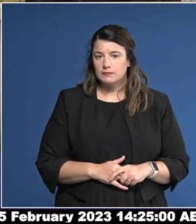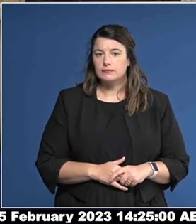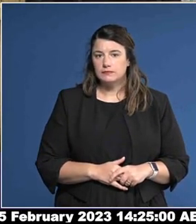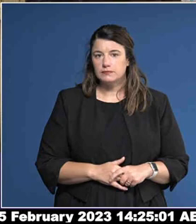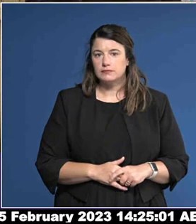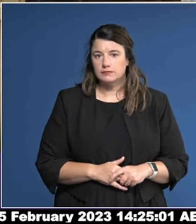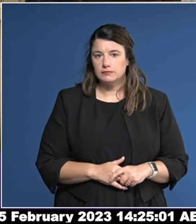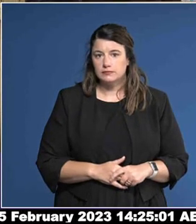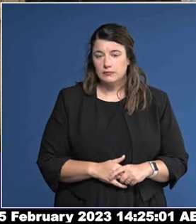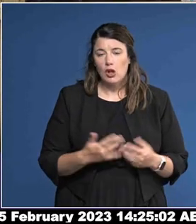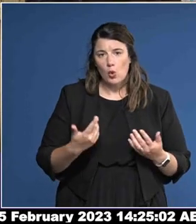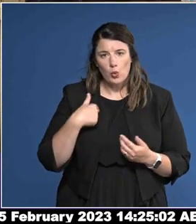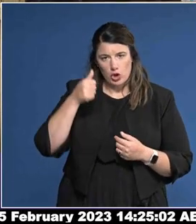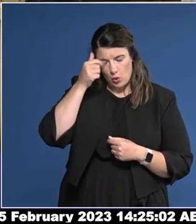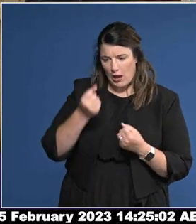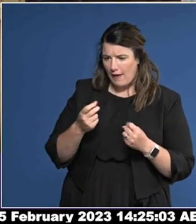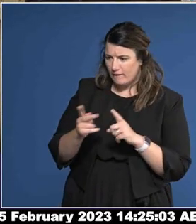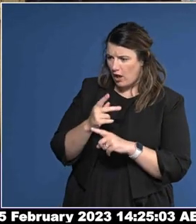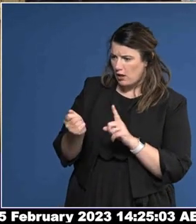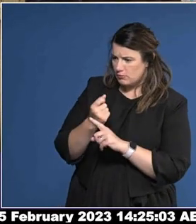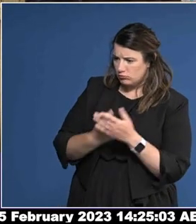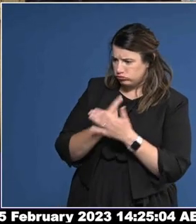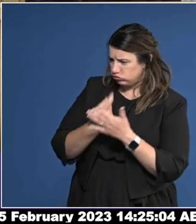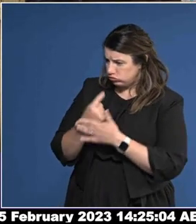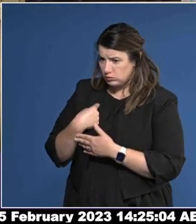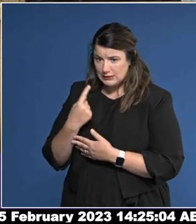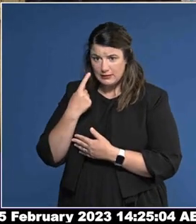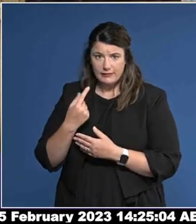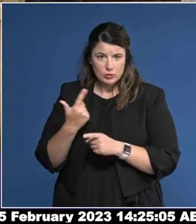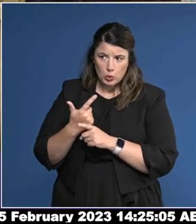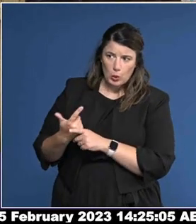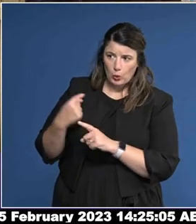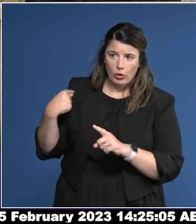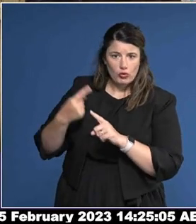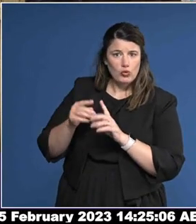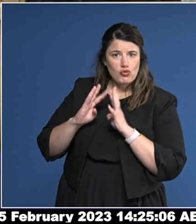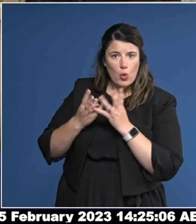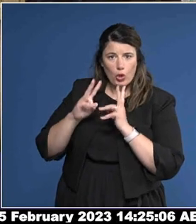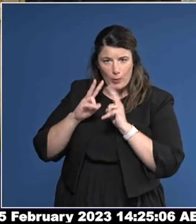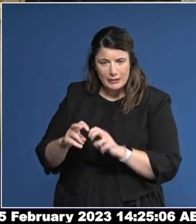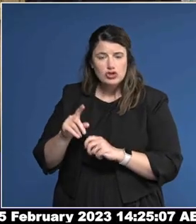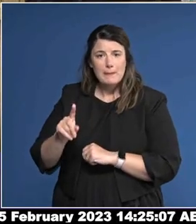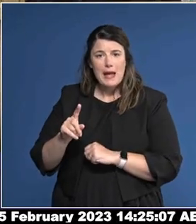incidents of violence, abuse, neglect and exploitation - but I think it was mentioned earlier in the hearings about that slow violence.